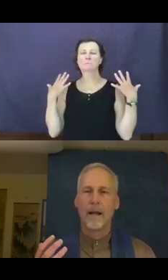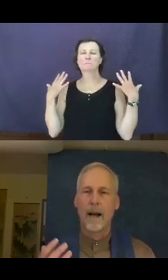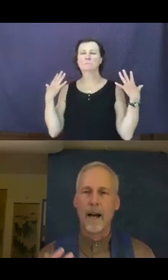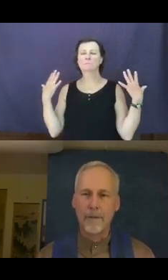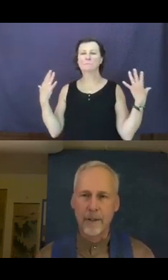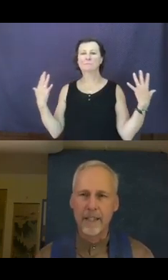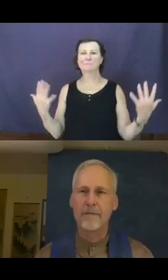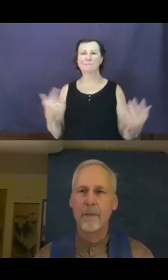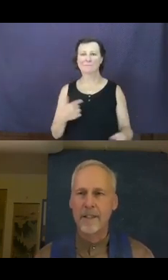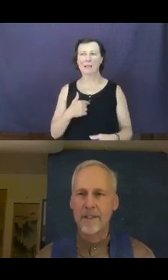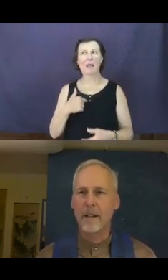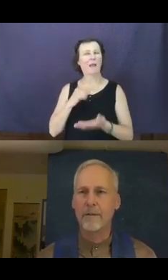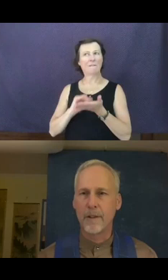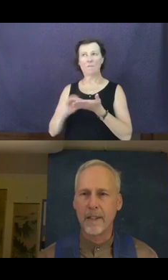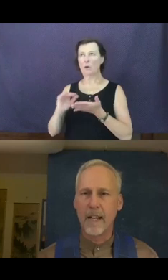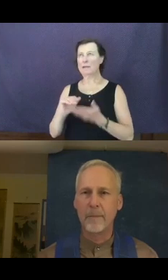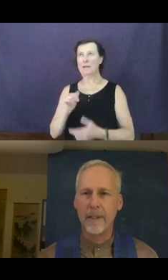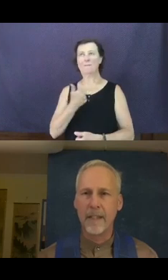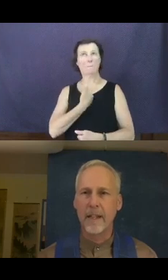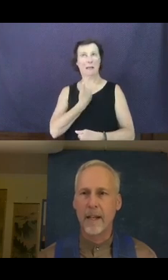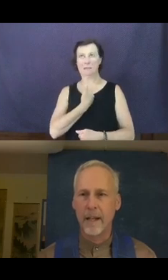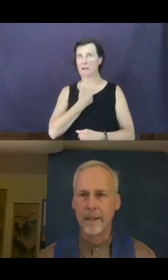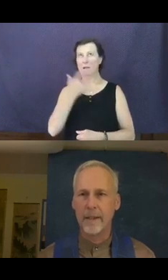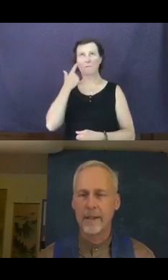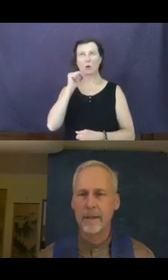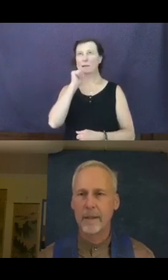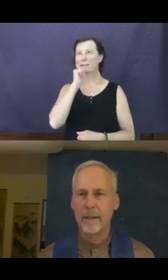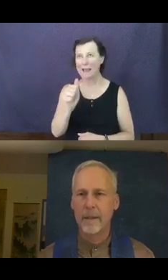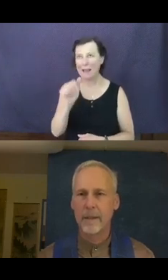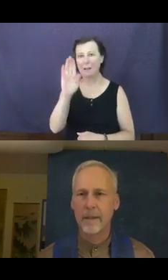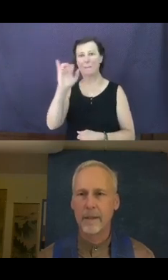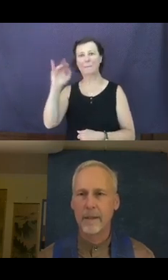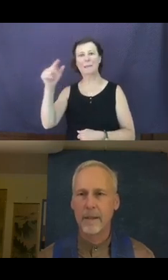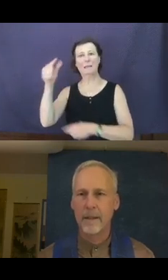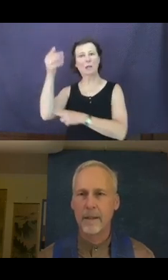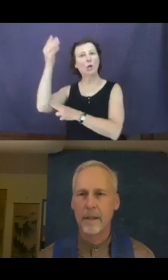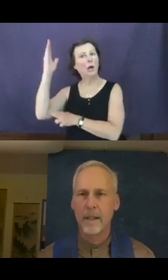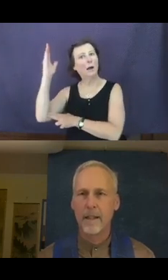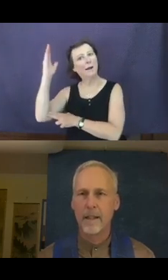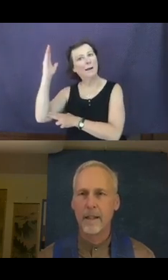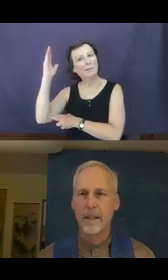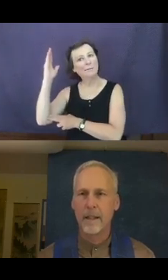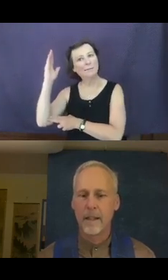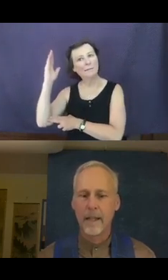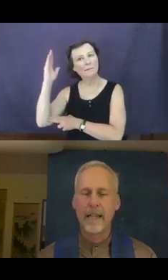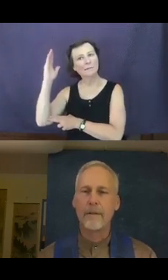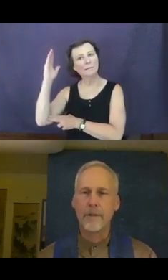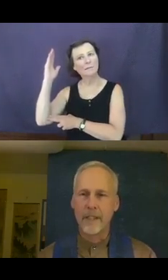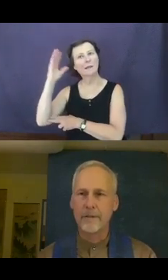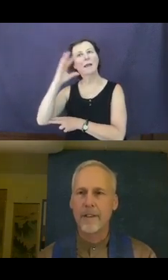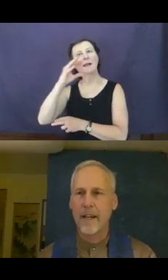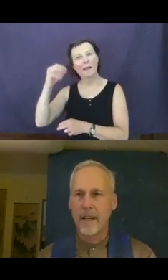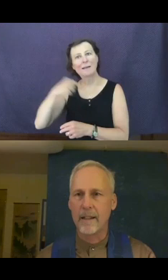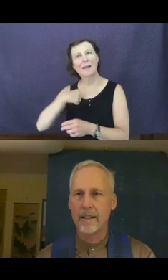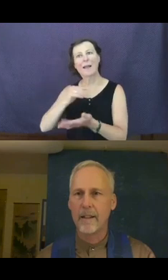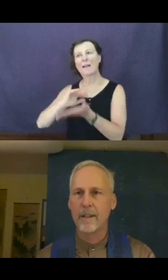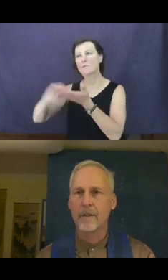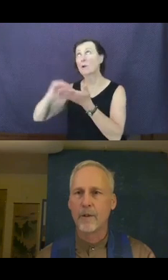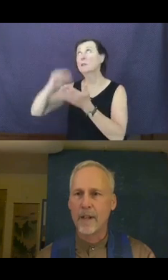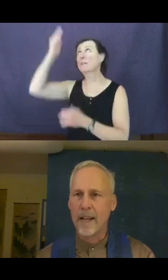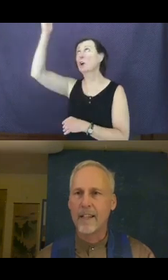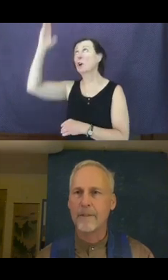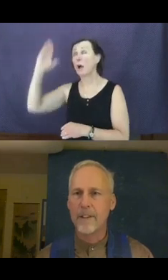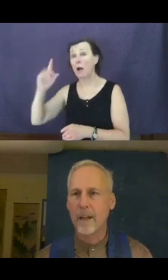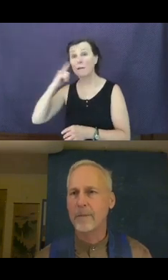"I forgive myself for not being God; and I forgive God for not living up to